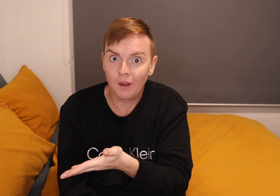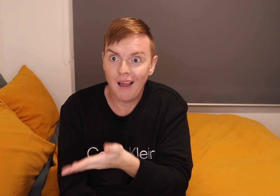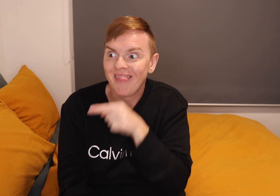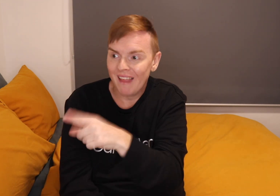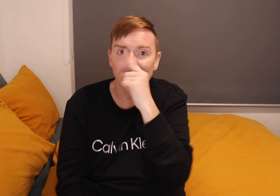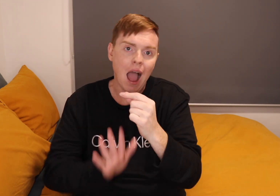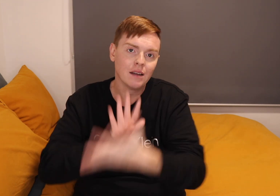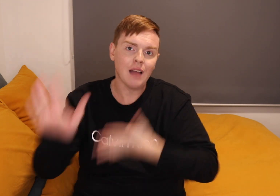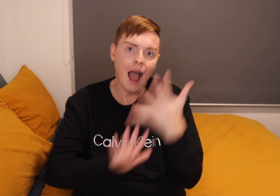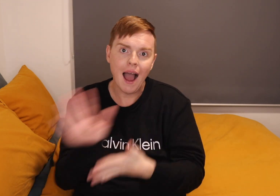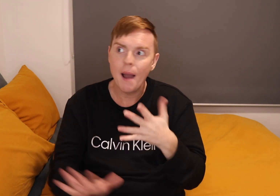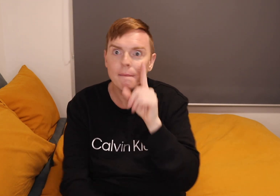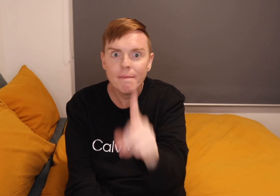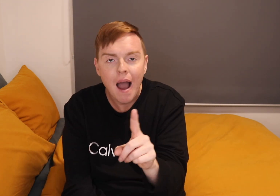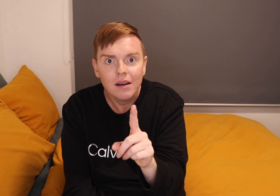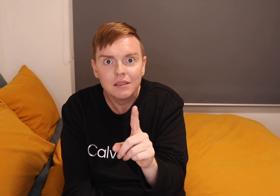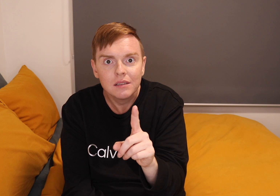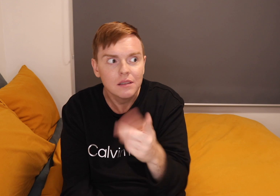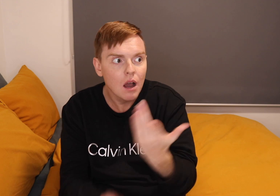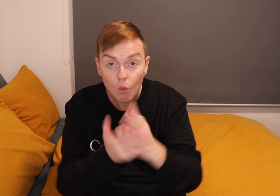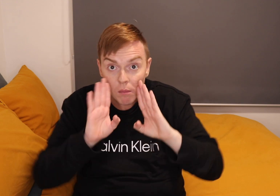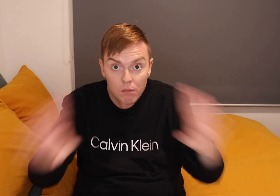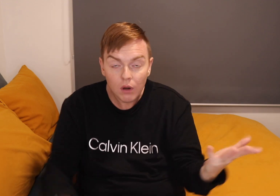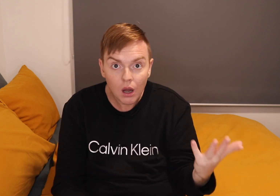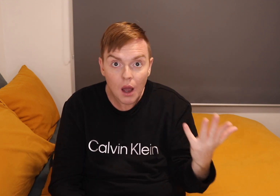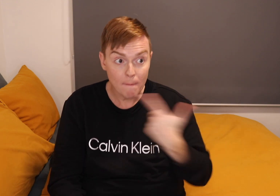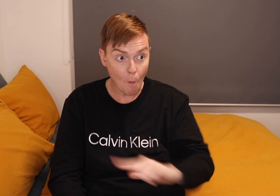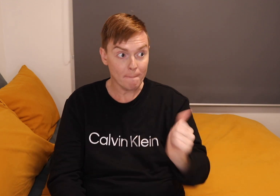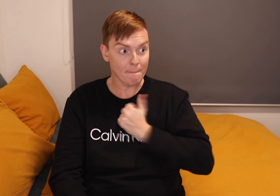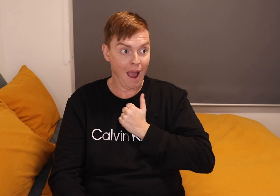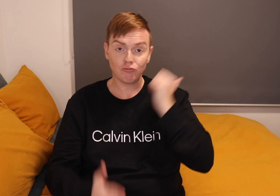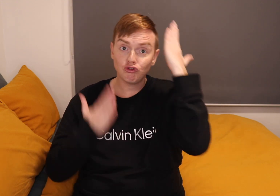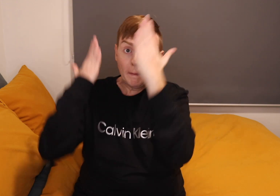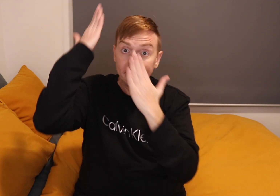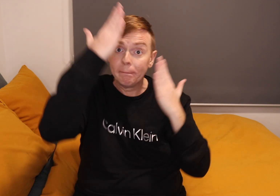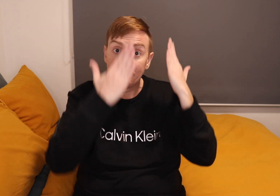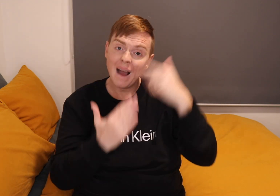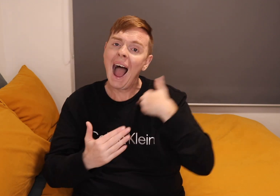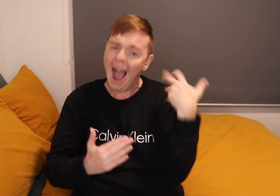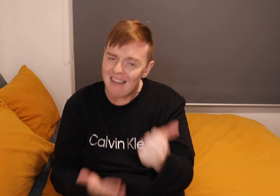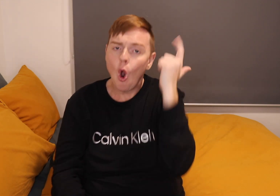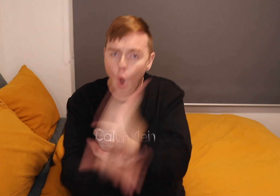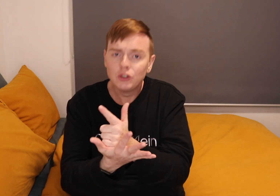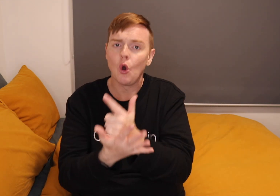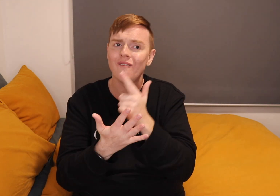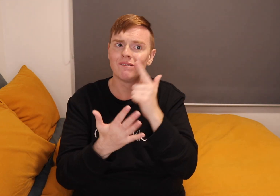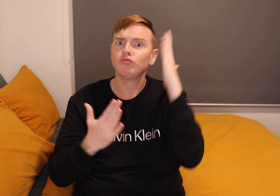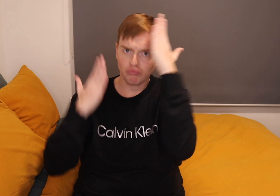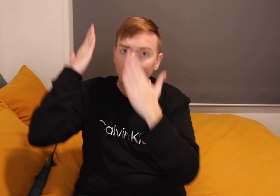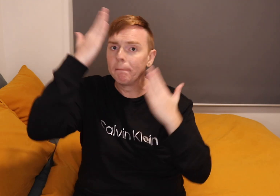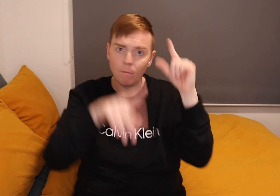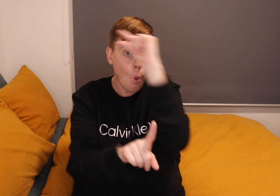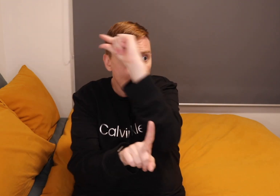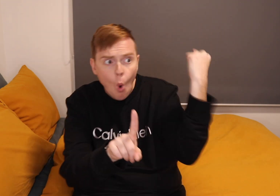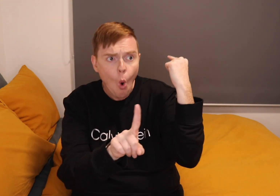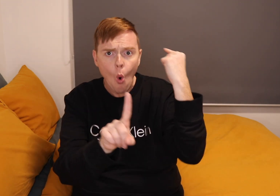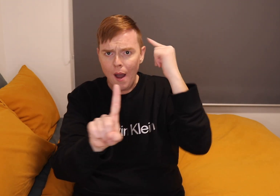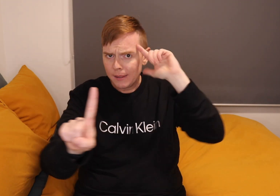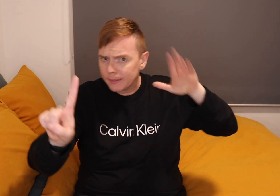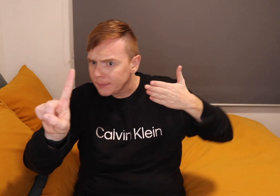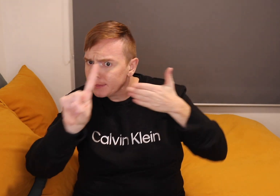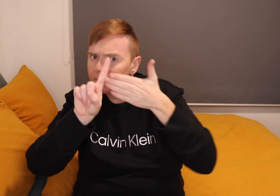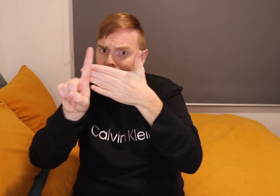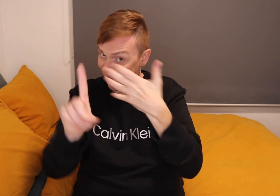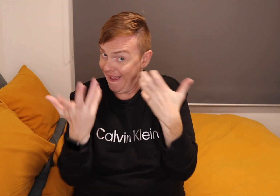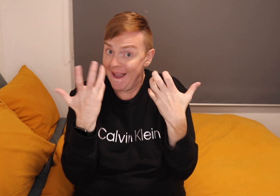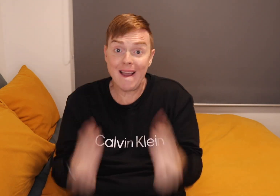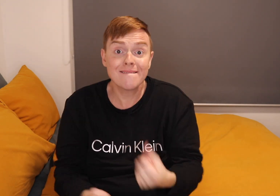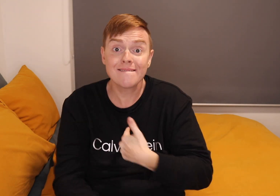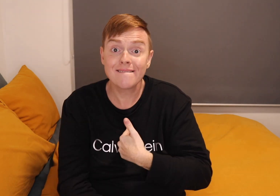And they can signs. I have lots of dreams. I have lots of goals and I achieved them.